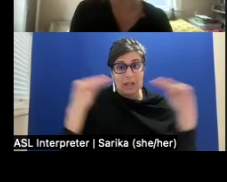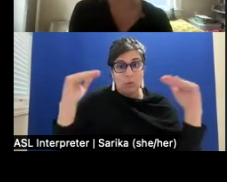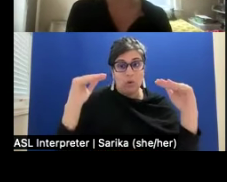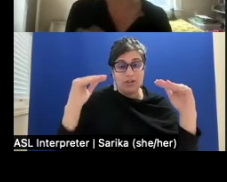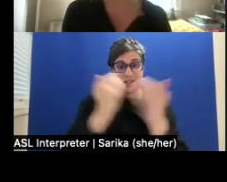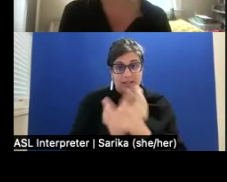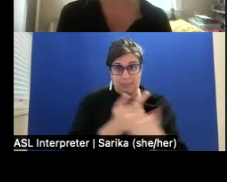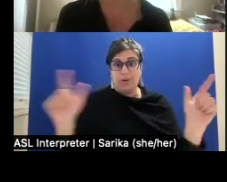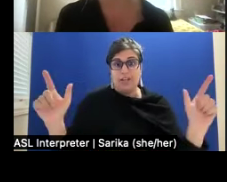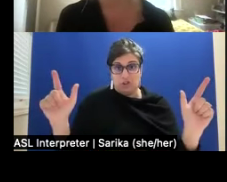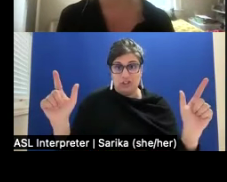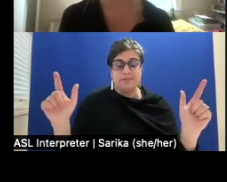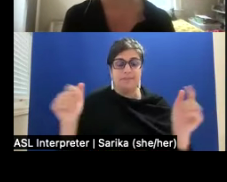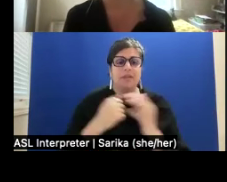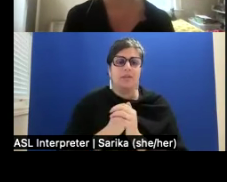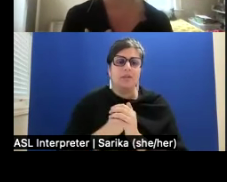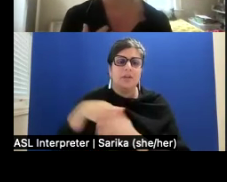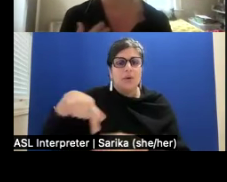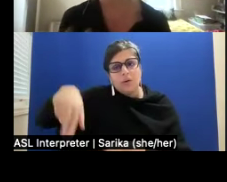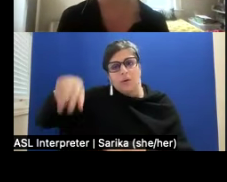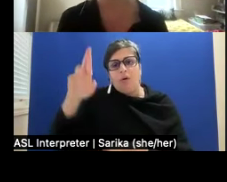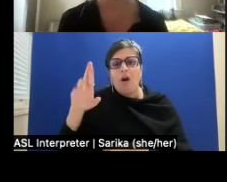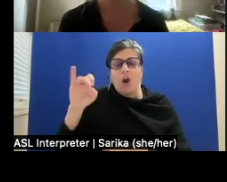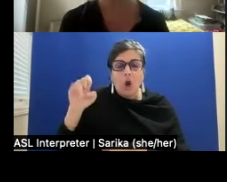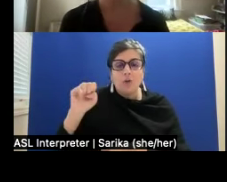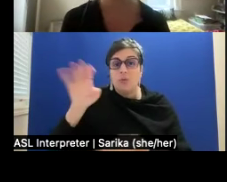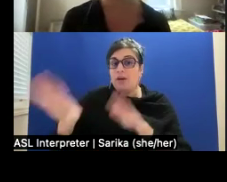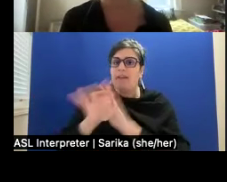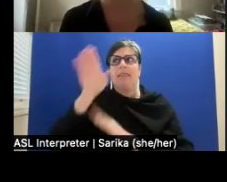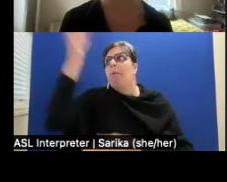So these QR codes, you could find them on the street, busses,